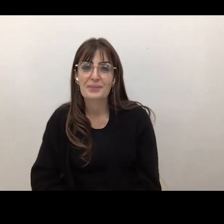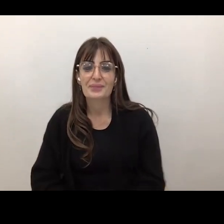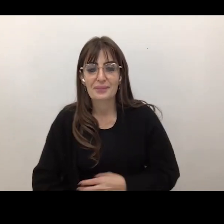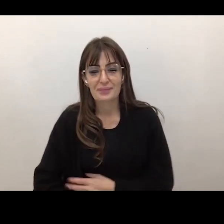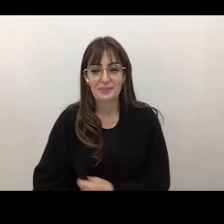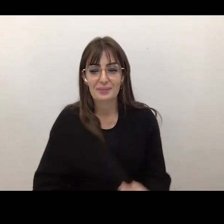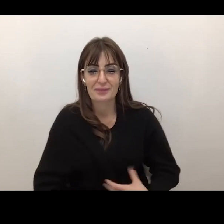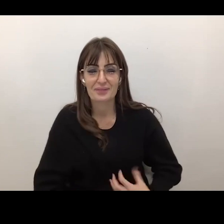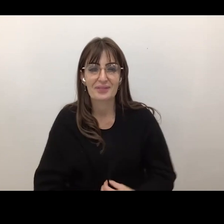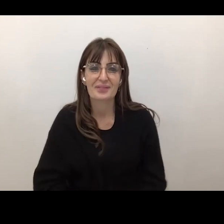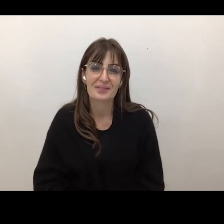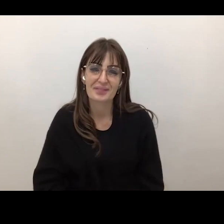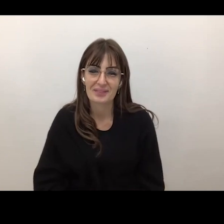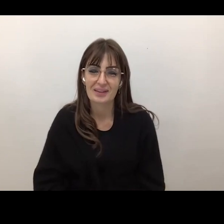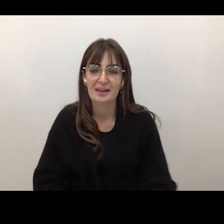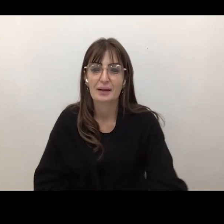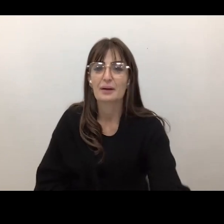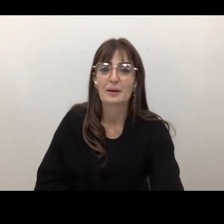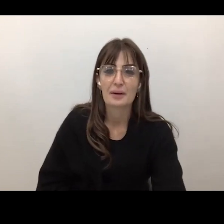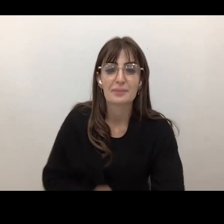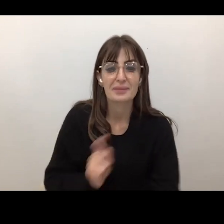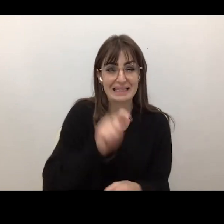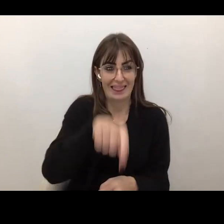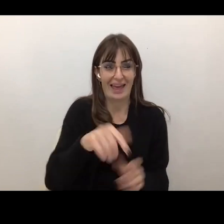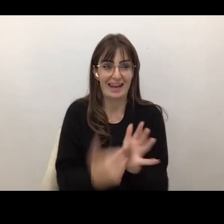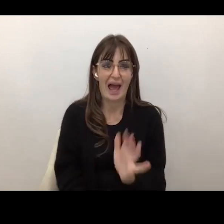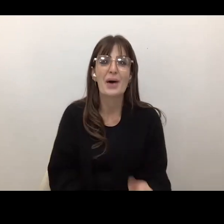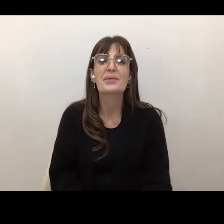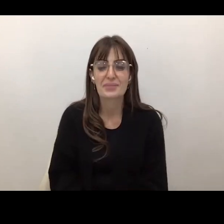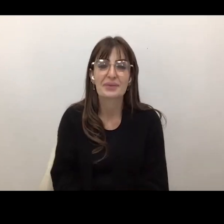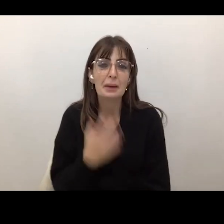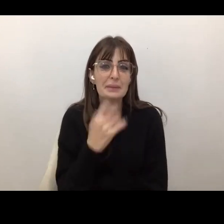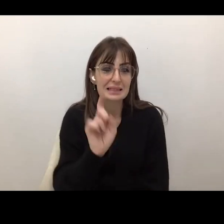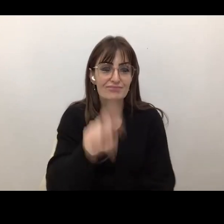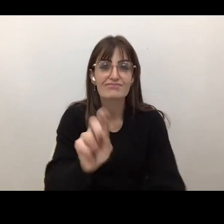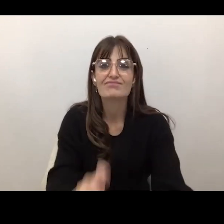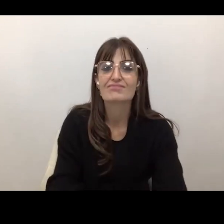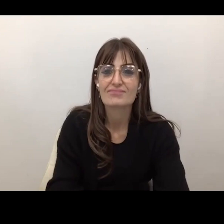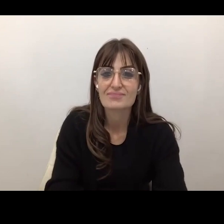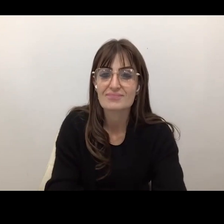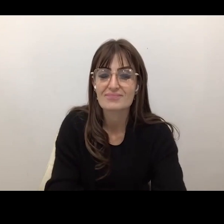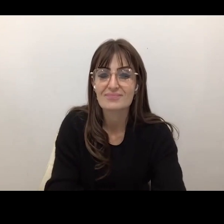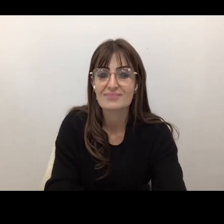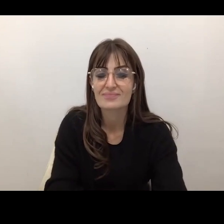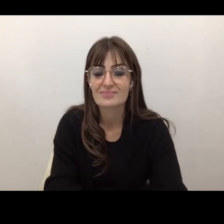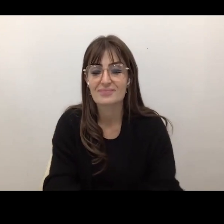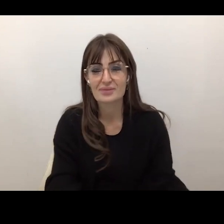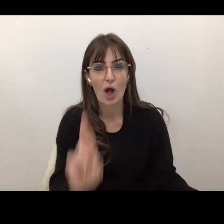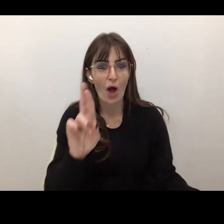I have popped it in the chat box. Please click on it. And hopefully I will see you all in what